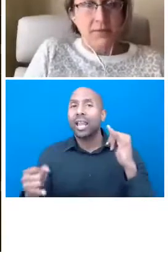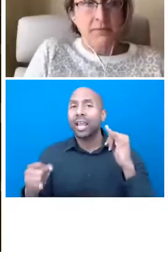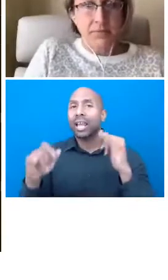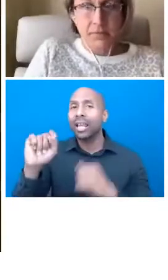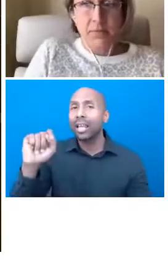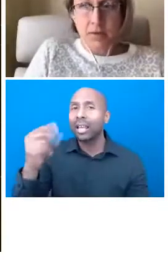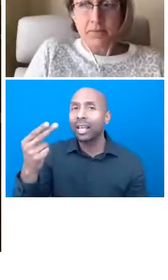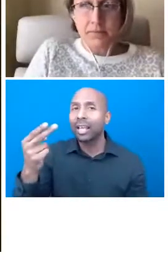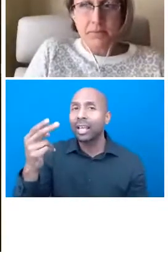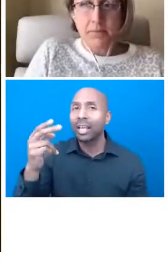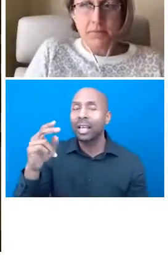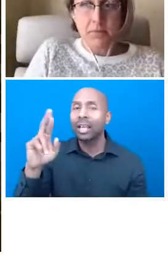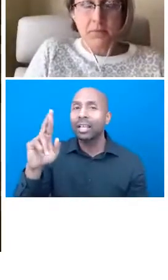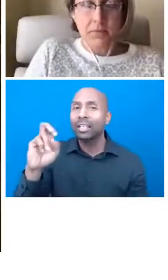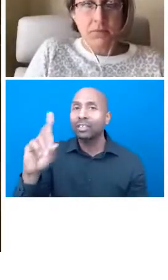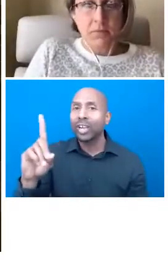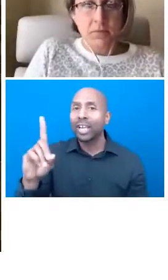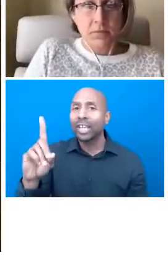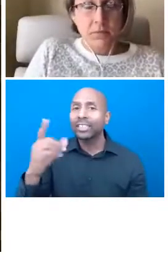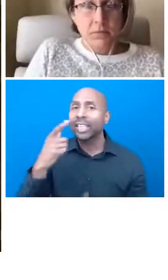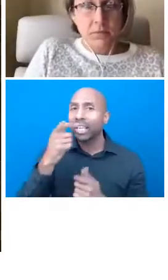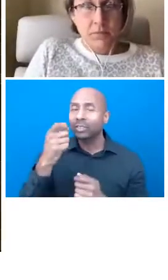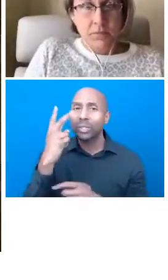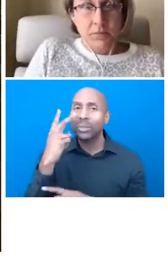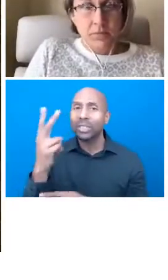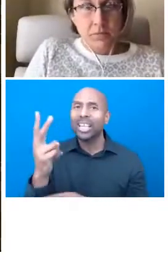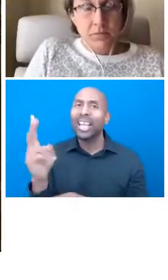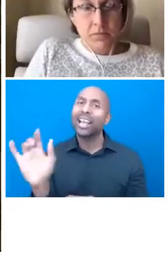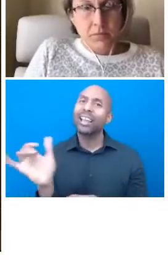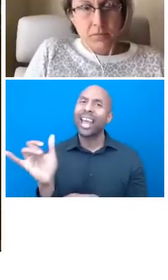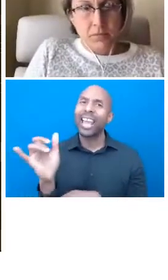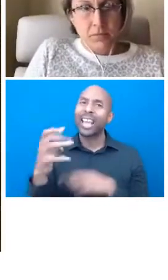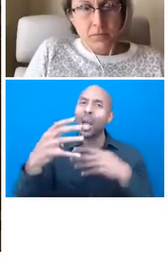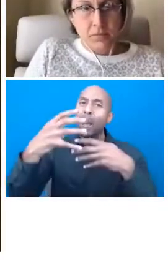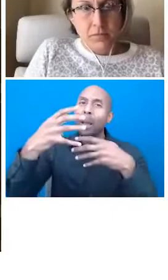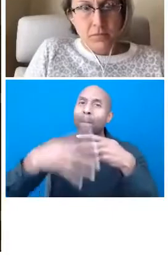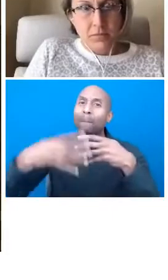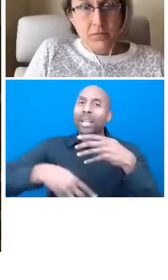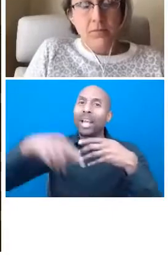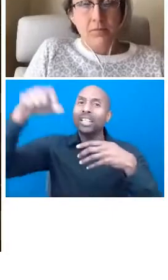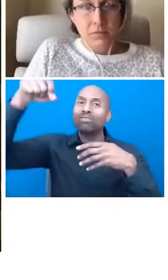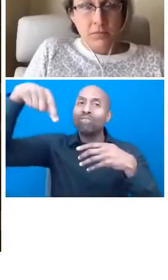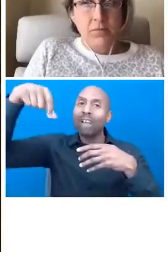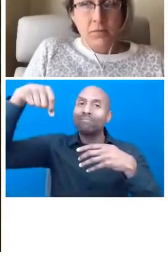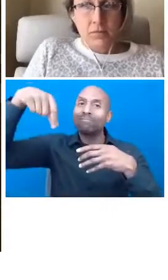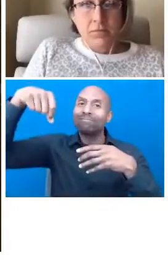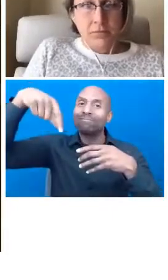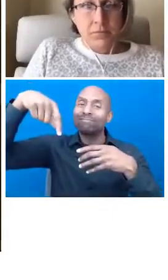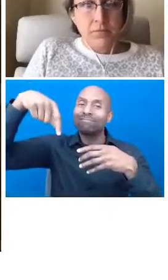It's interesting that the areas suffering from redlining are the most violent and suffering